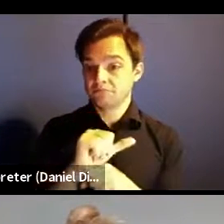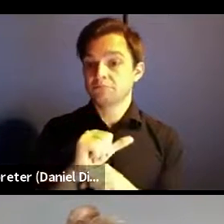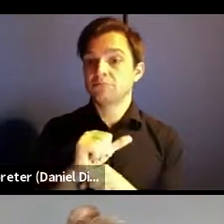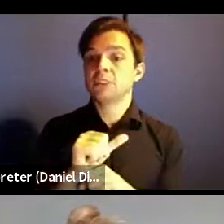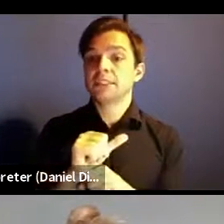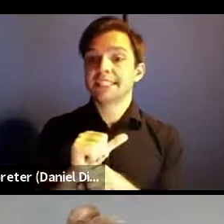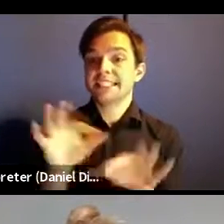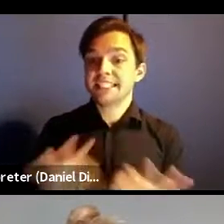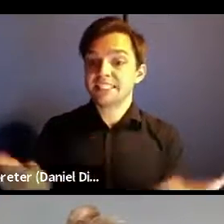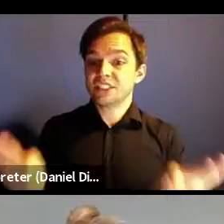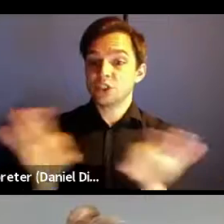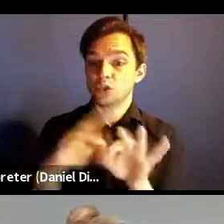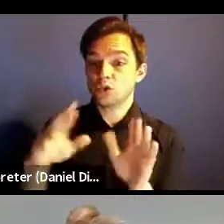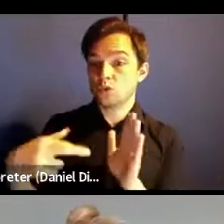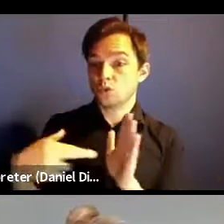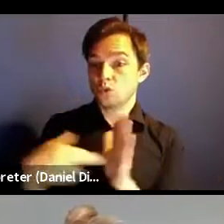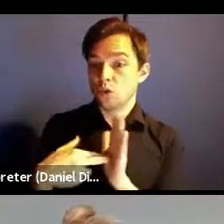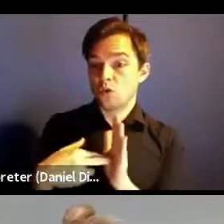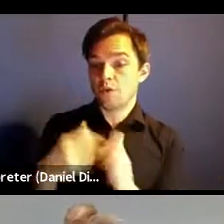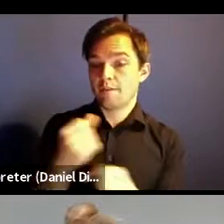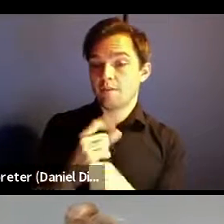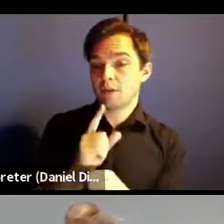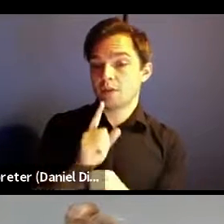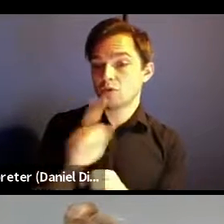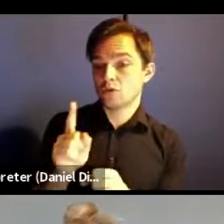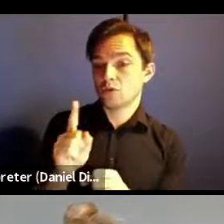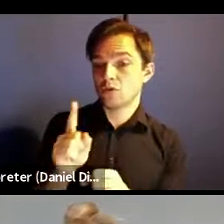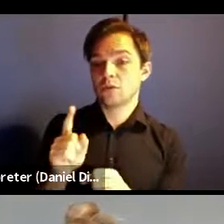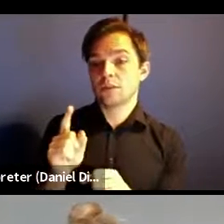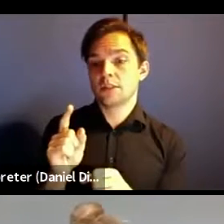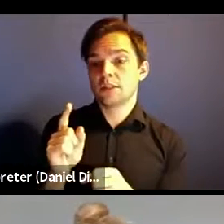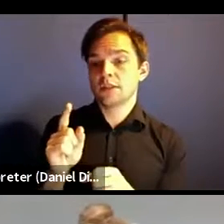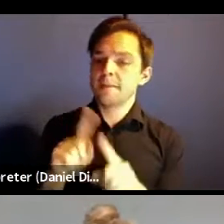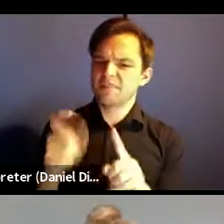in ensuring that our communities are digitally inclusive